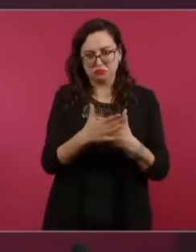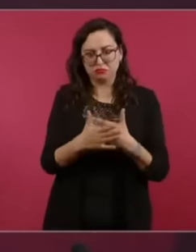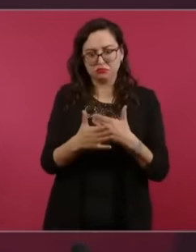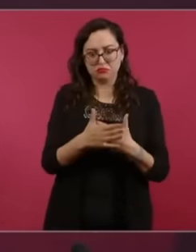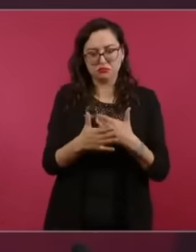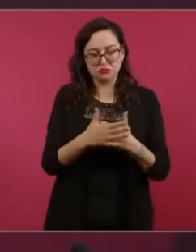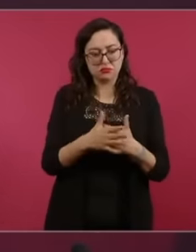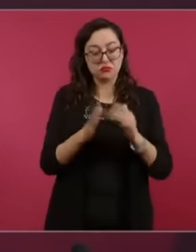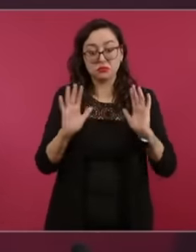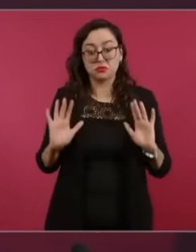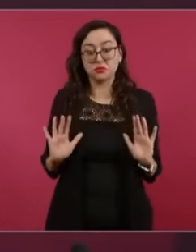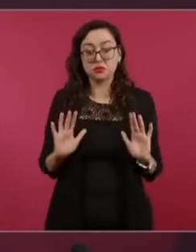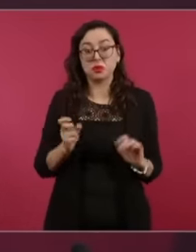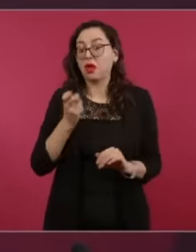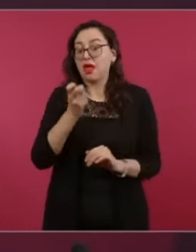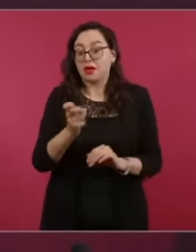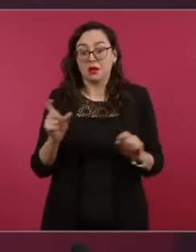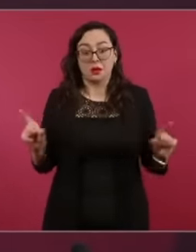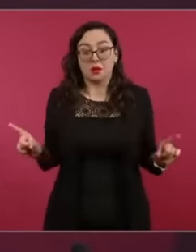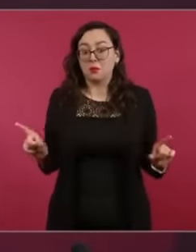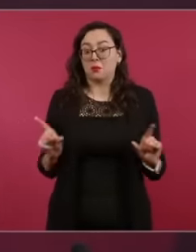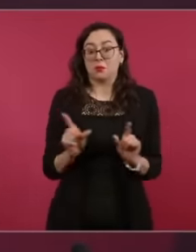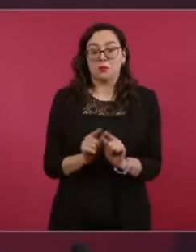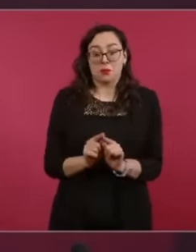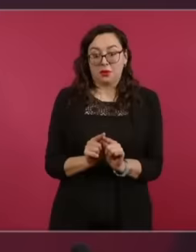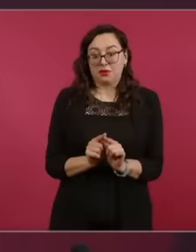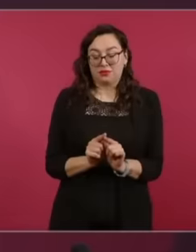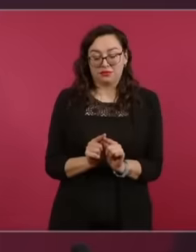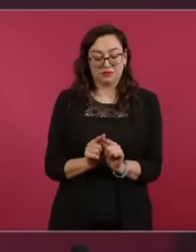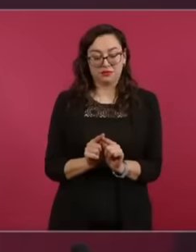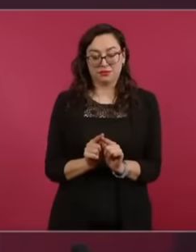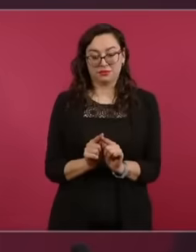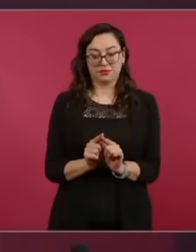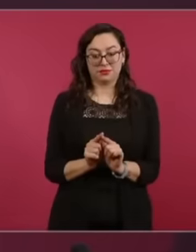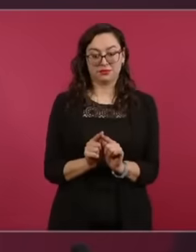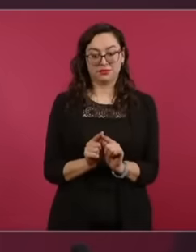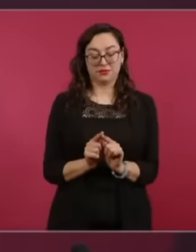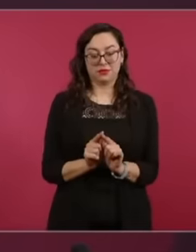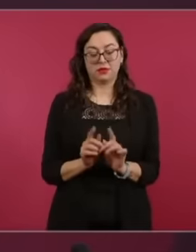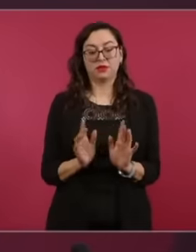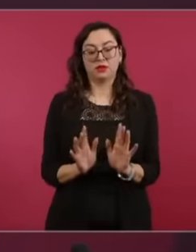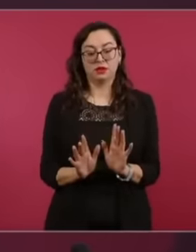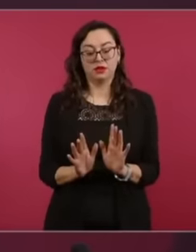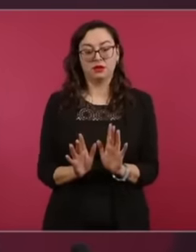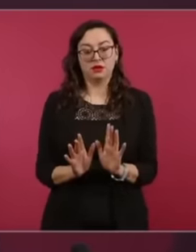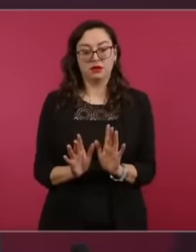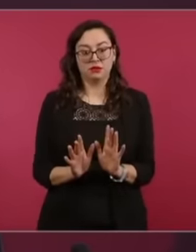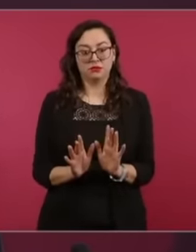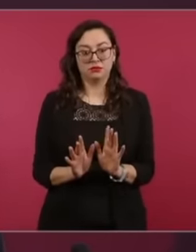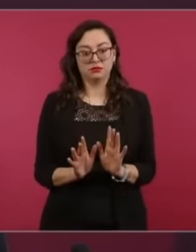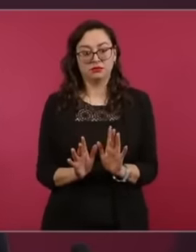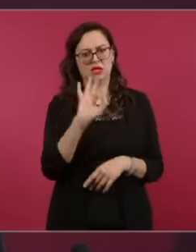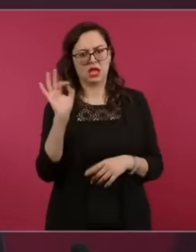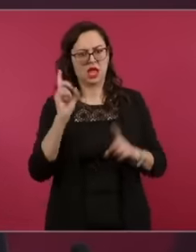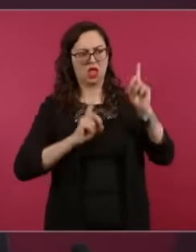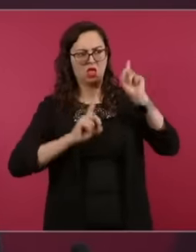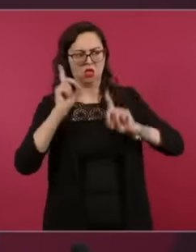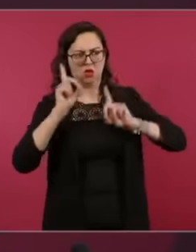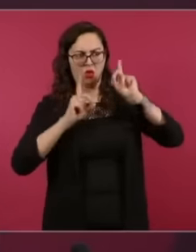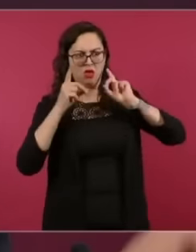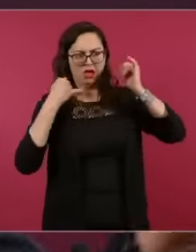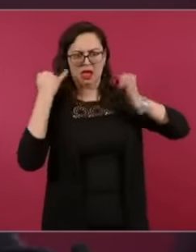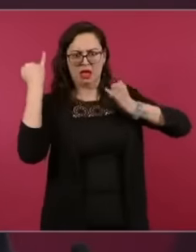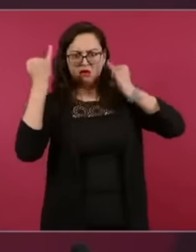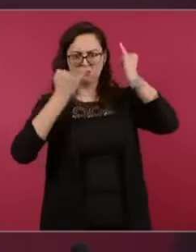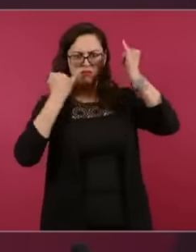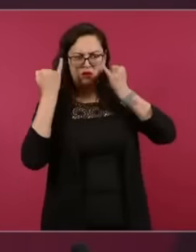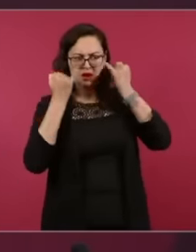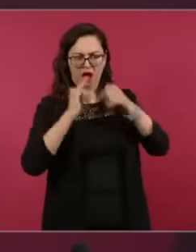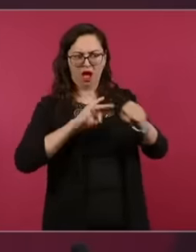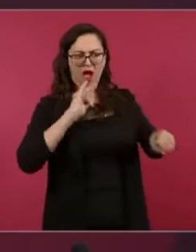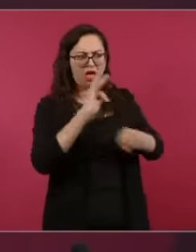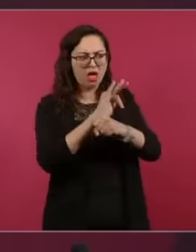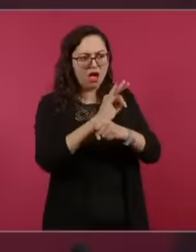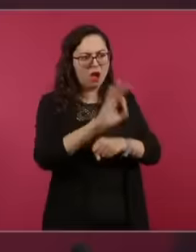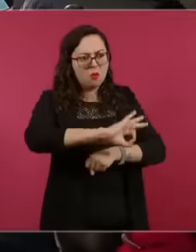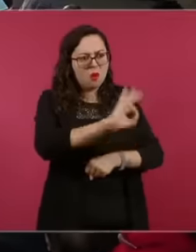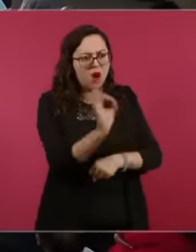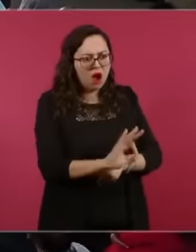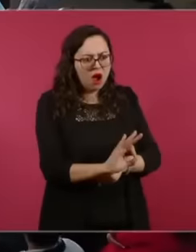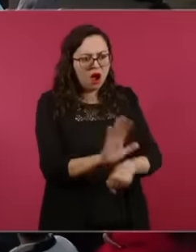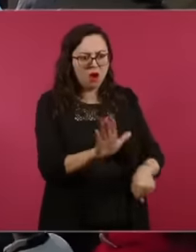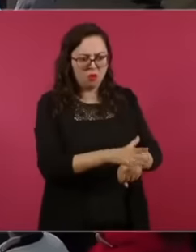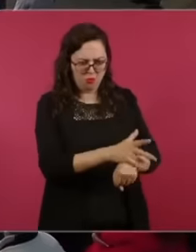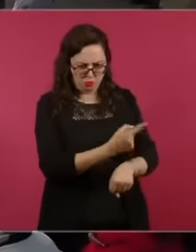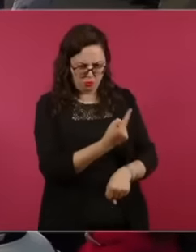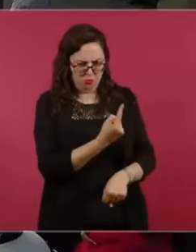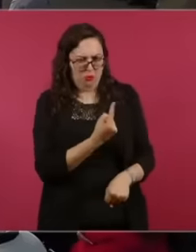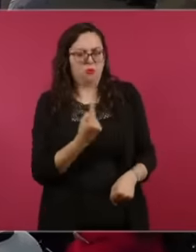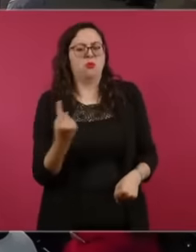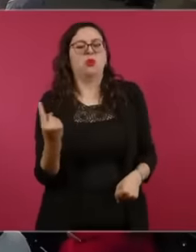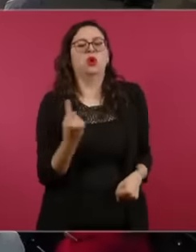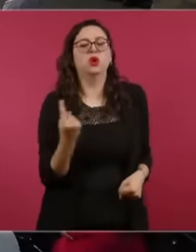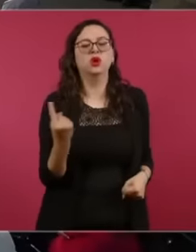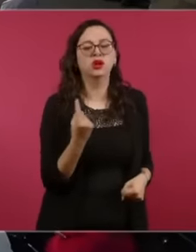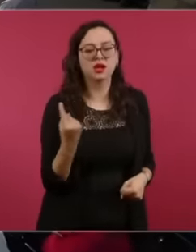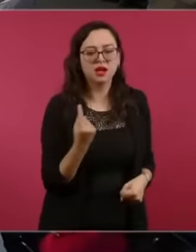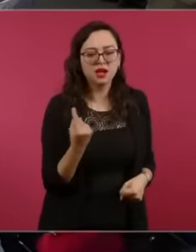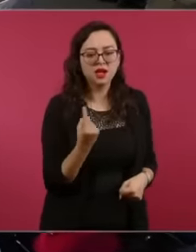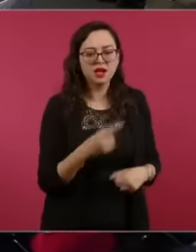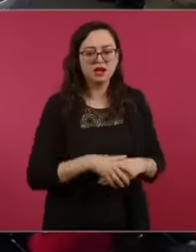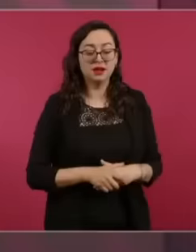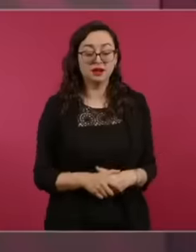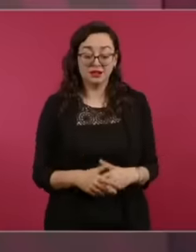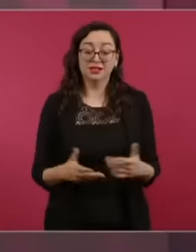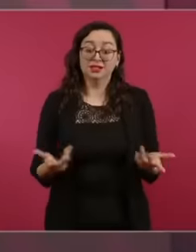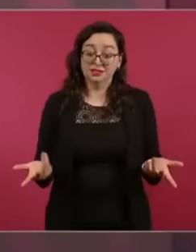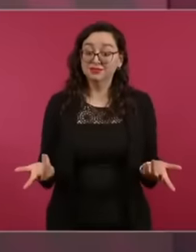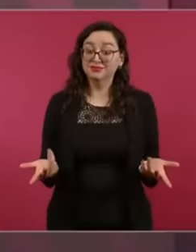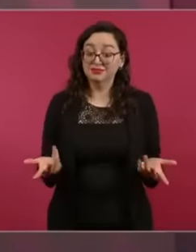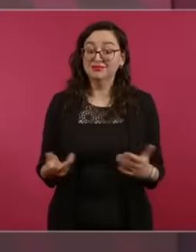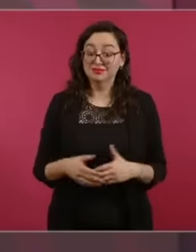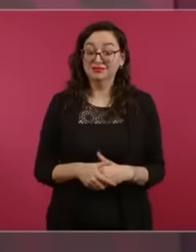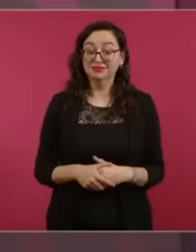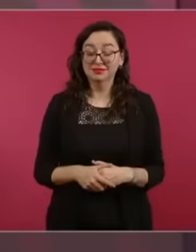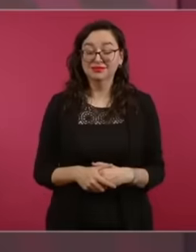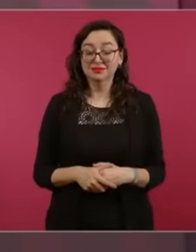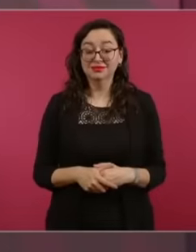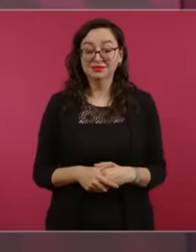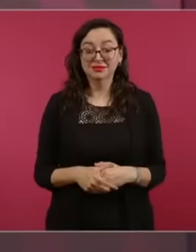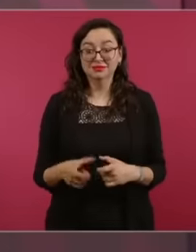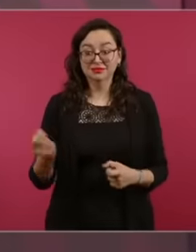proposed, suspicions began that as a discount Here is Álvaro who was the first